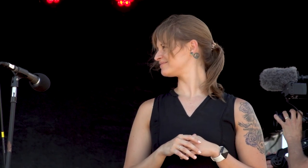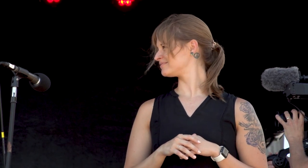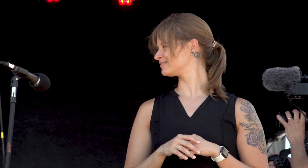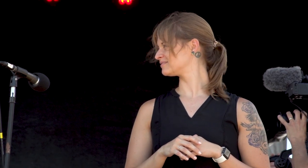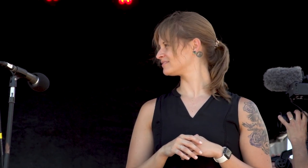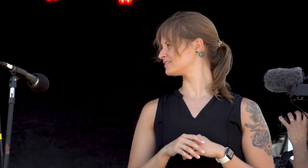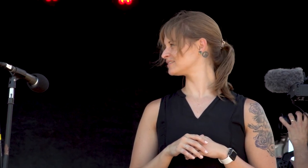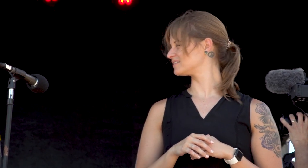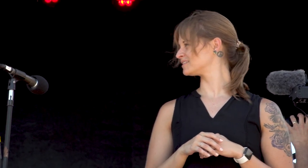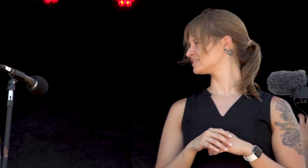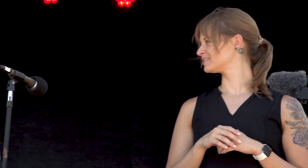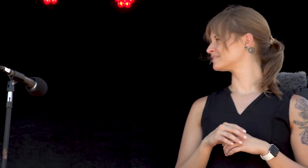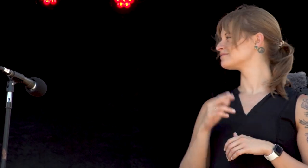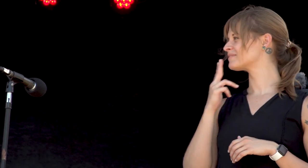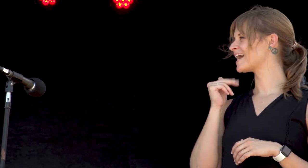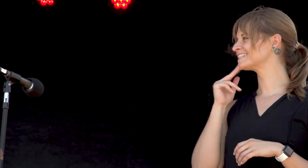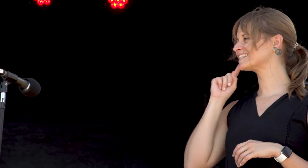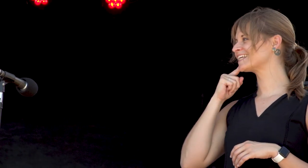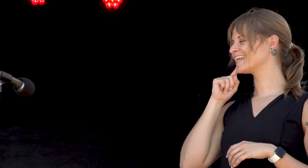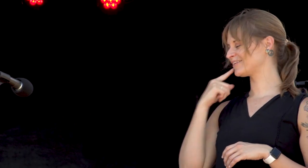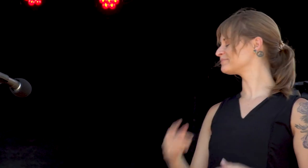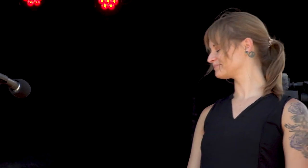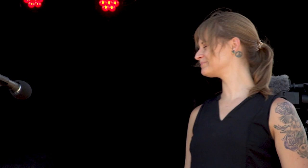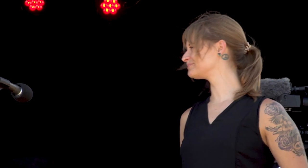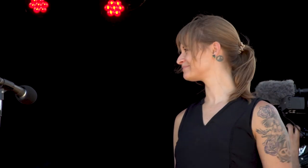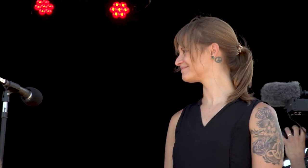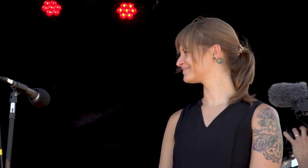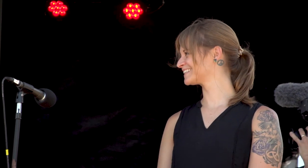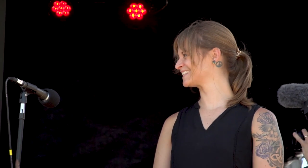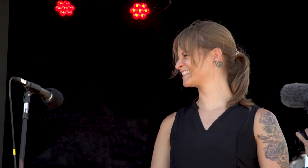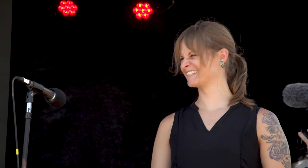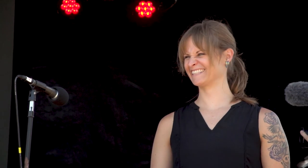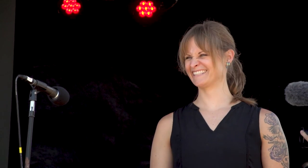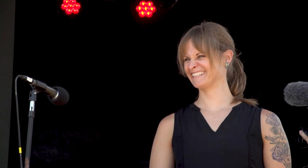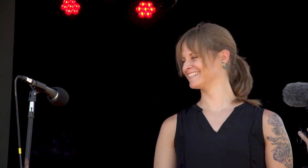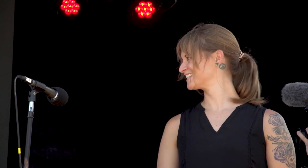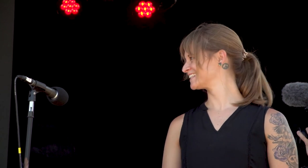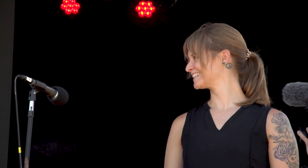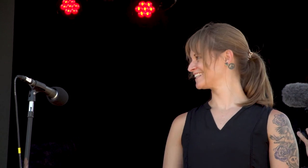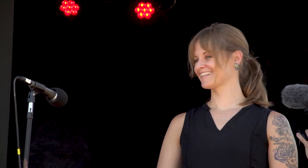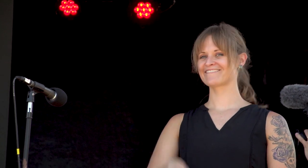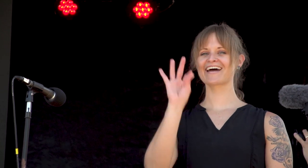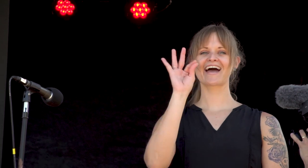and then, molasses candy, I go like this? Yes! OK, so, find...